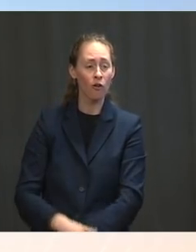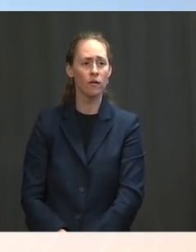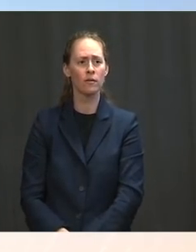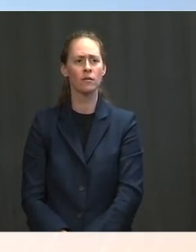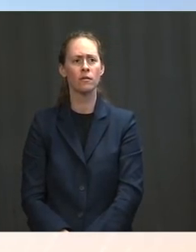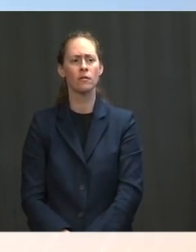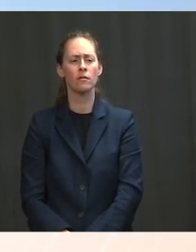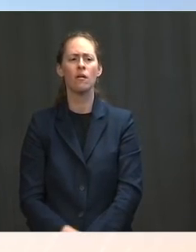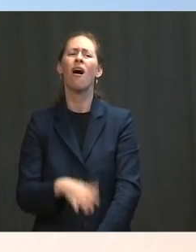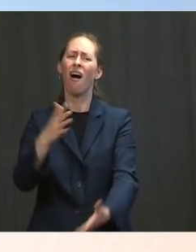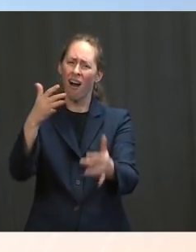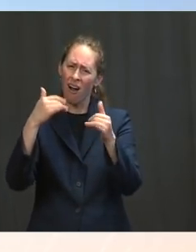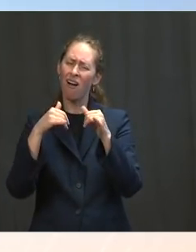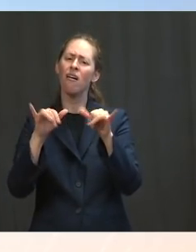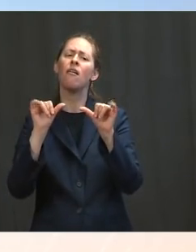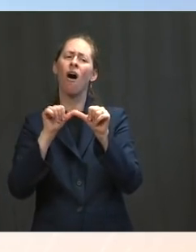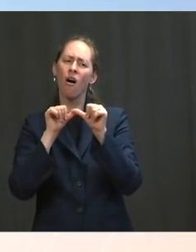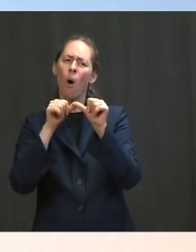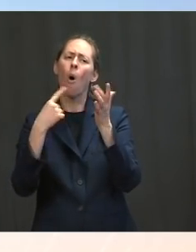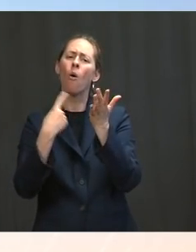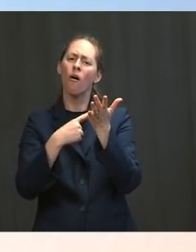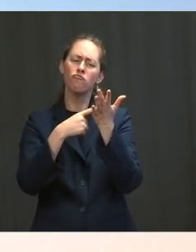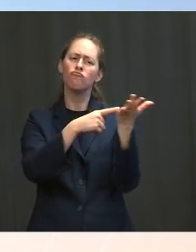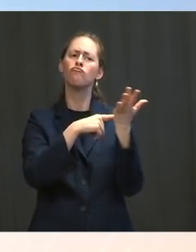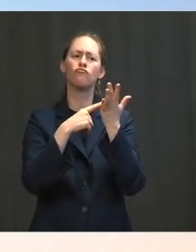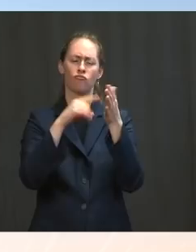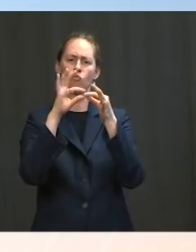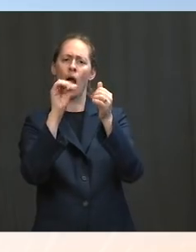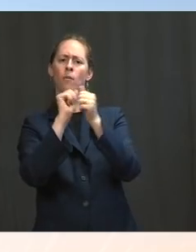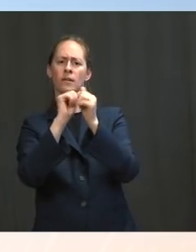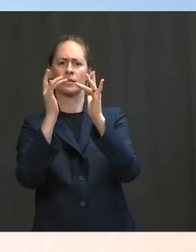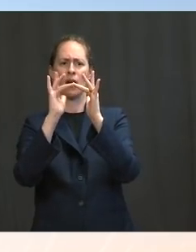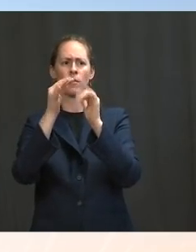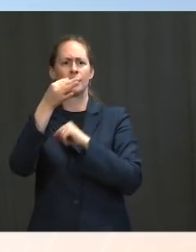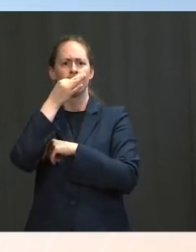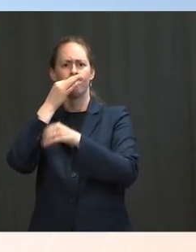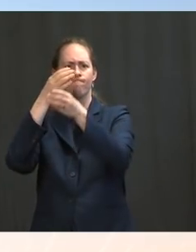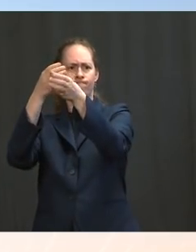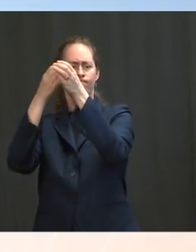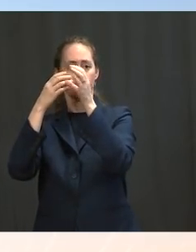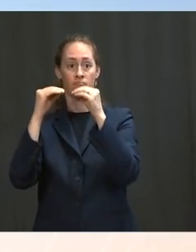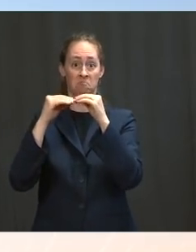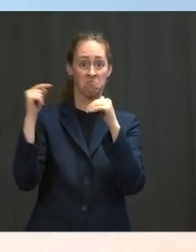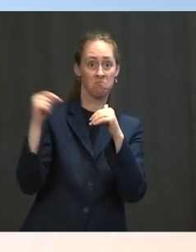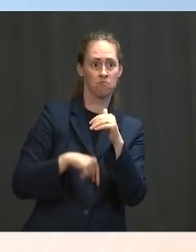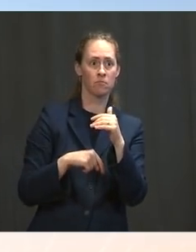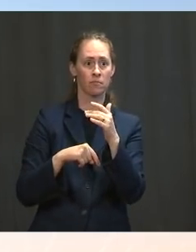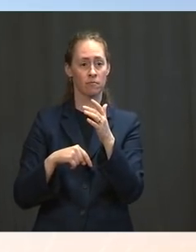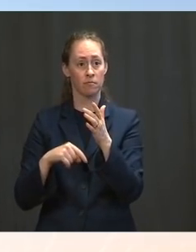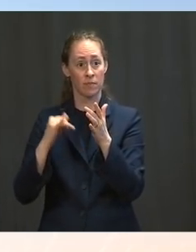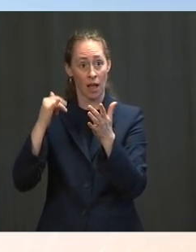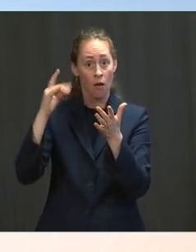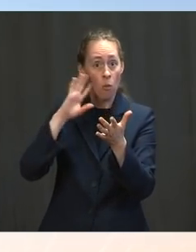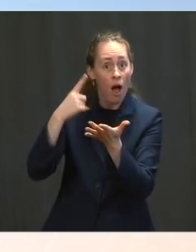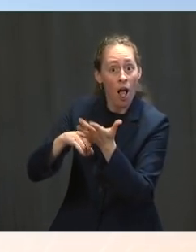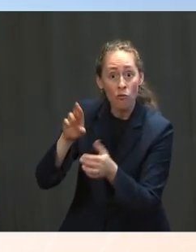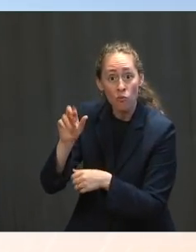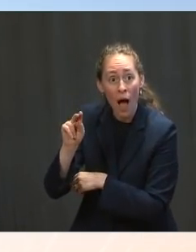and expert-level meetings. I don't have an agenda of each of them to read out for you. The Press: But not specifically on ransomware? Ms. Psaki: I don't have anything more than cyber and expert-level meetings.